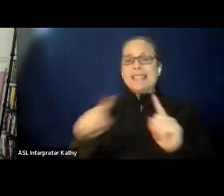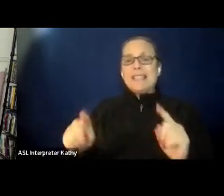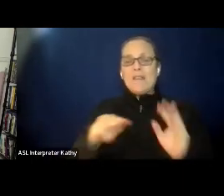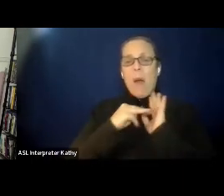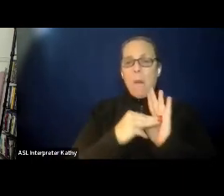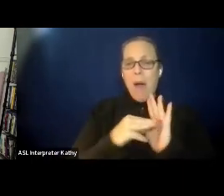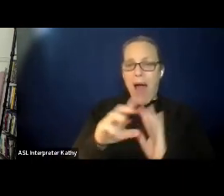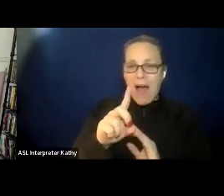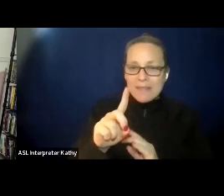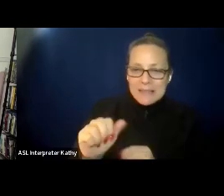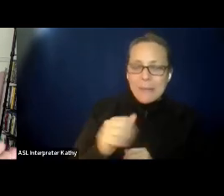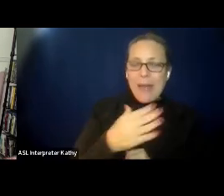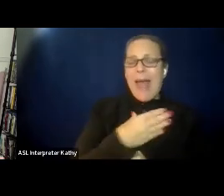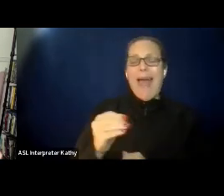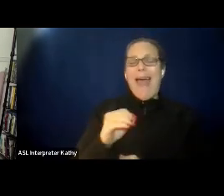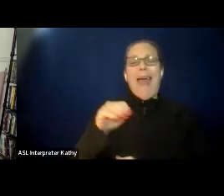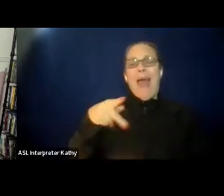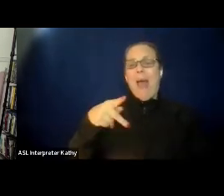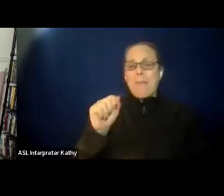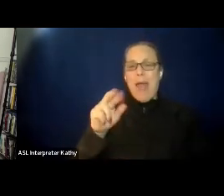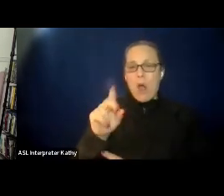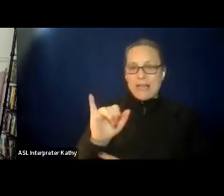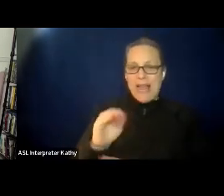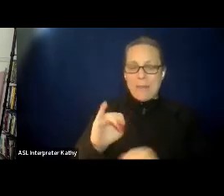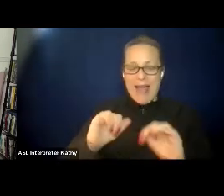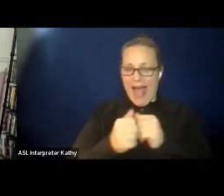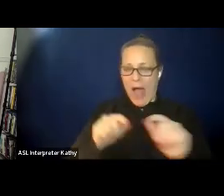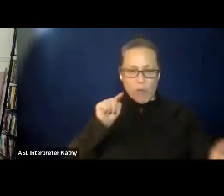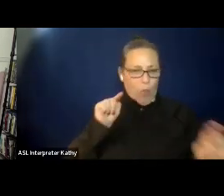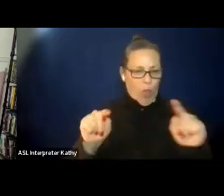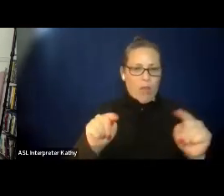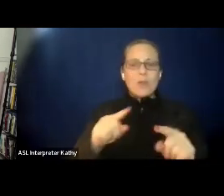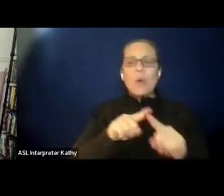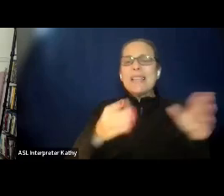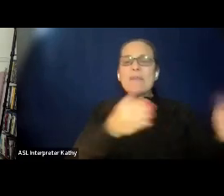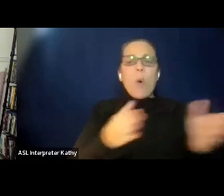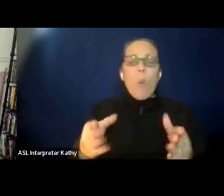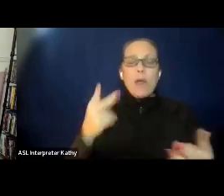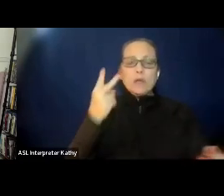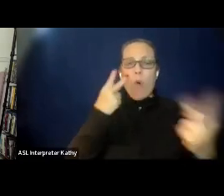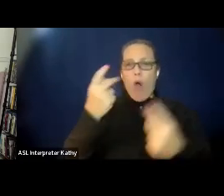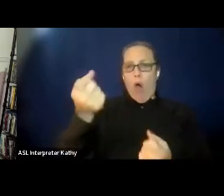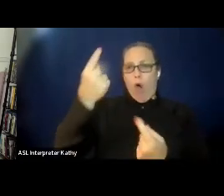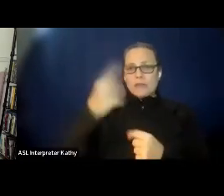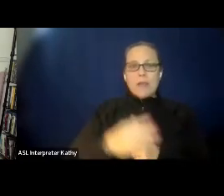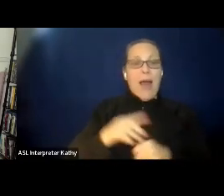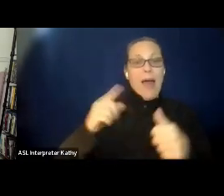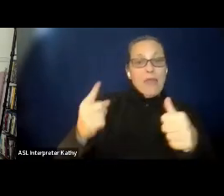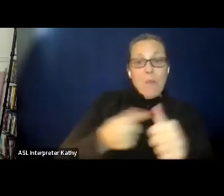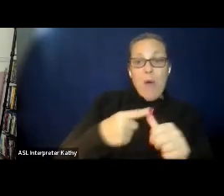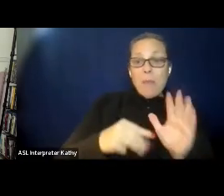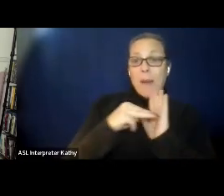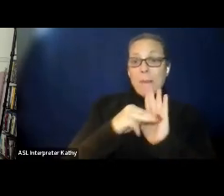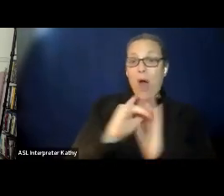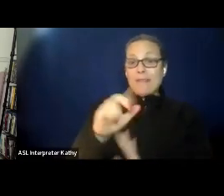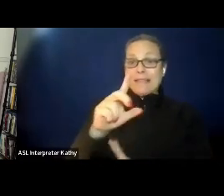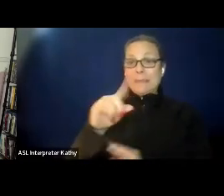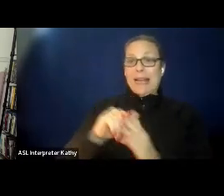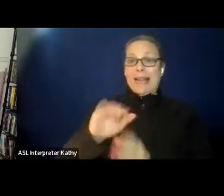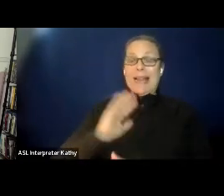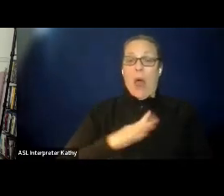So next, I'm going to shift a little bit in paradigms of disability or models of disability, and this just is different ways of conceiving it.